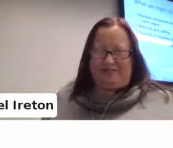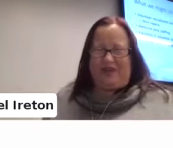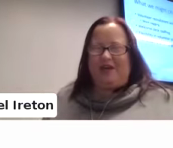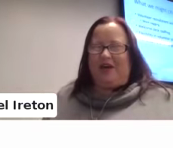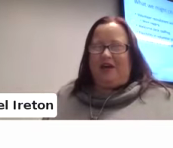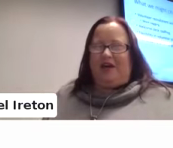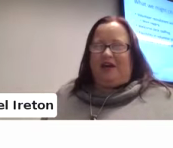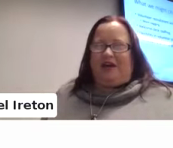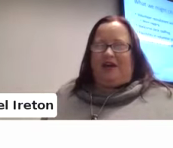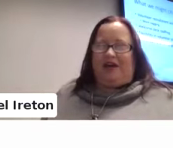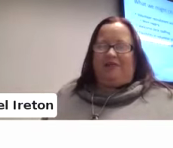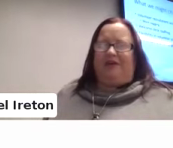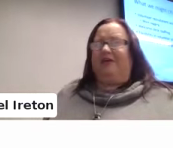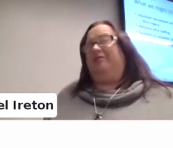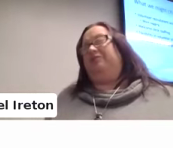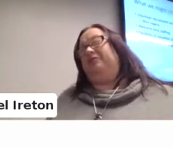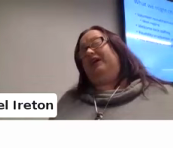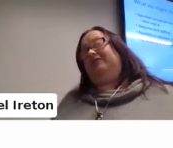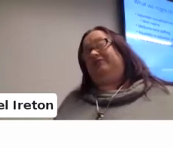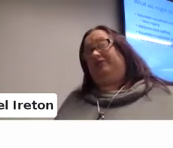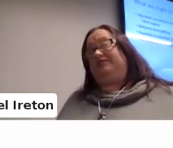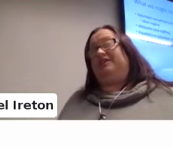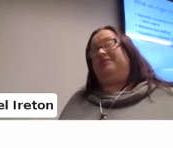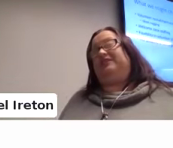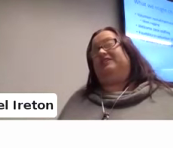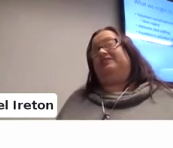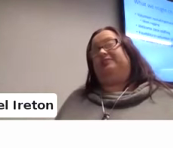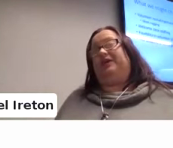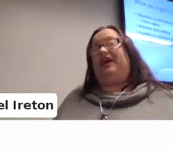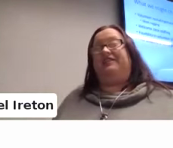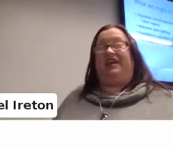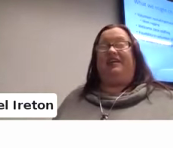And then people don't show up.